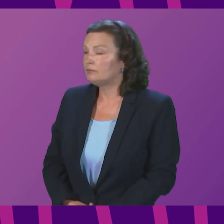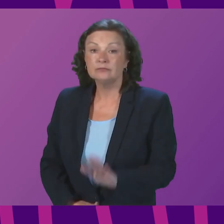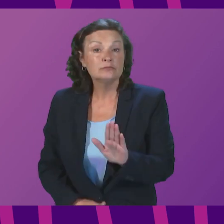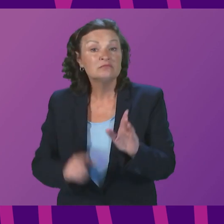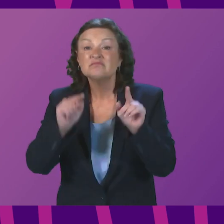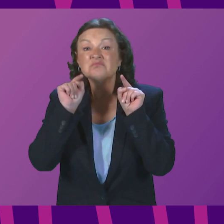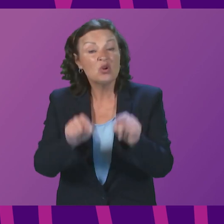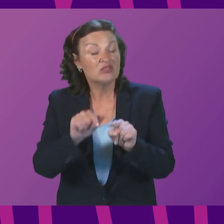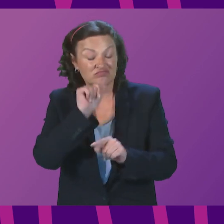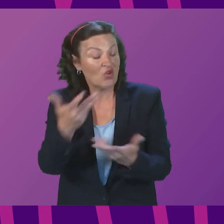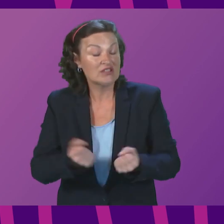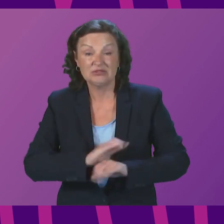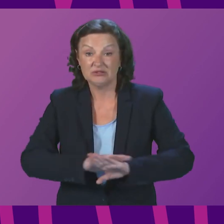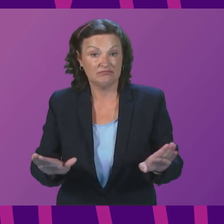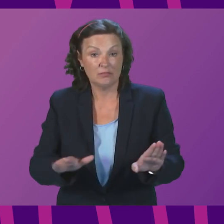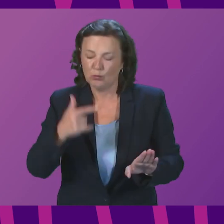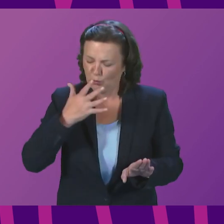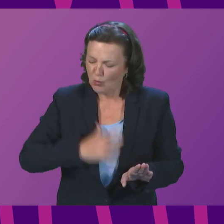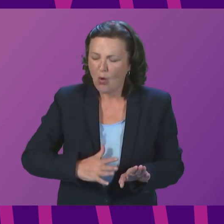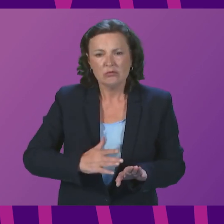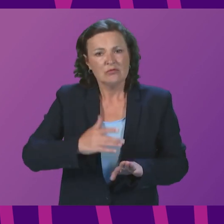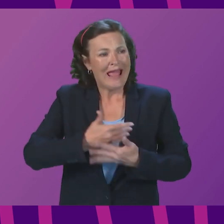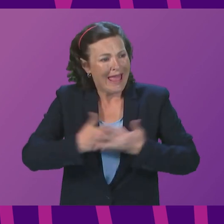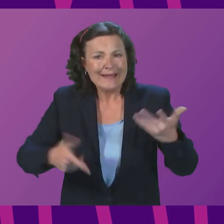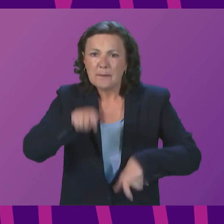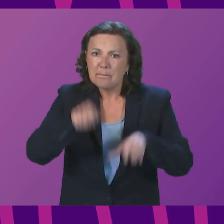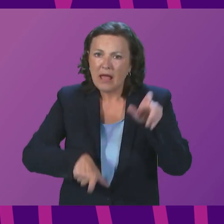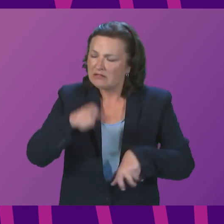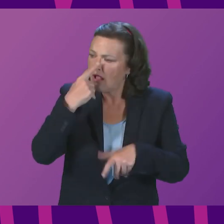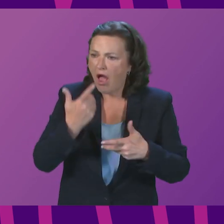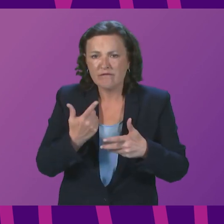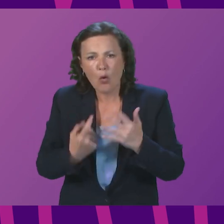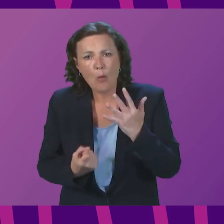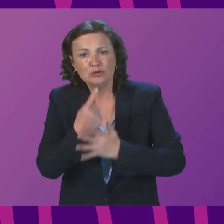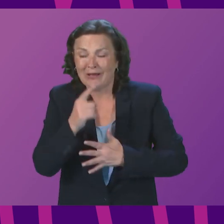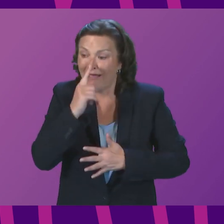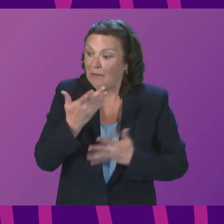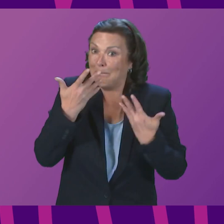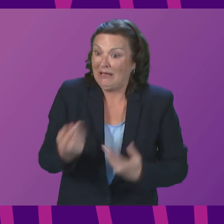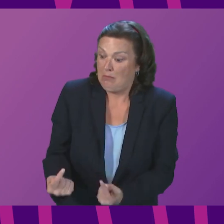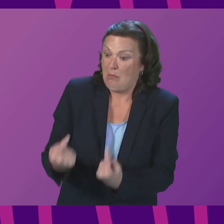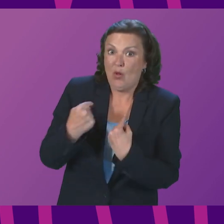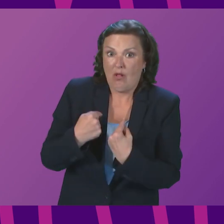We want people to have available in health boards avenues to raise any experiences or concerns that they have.